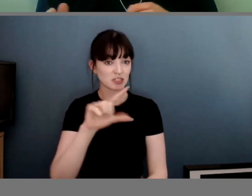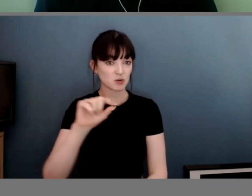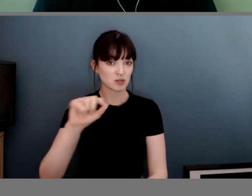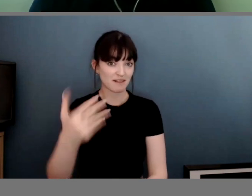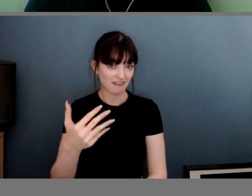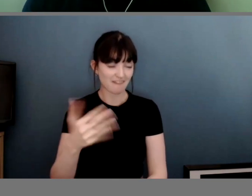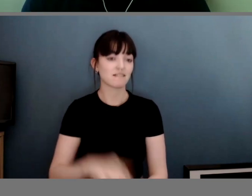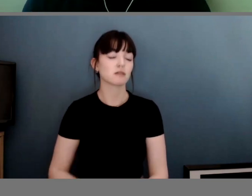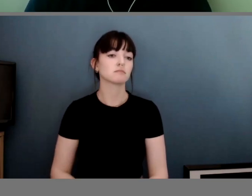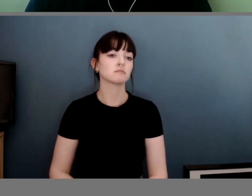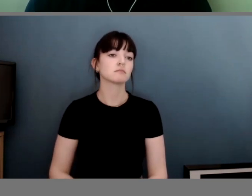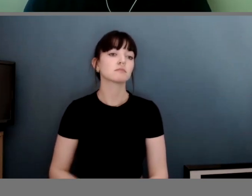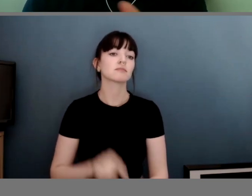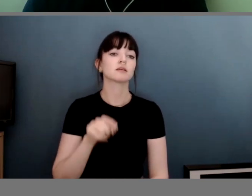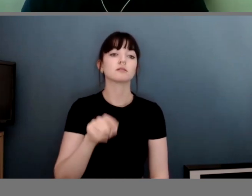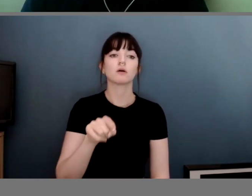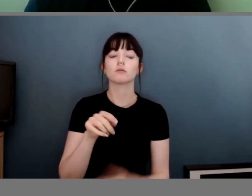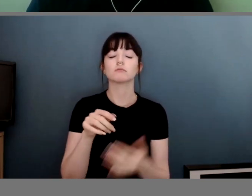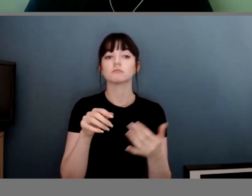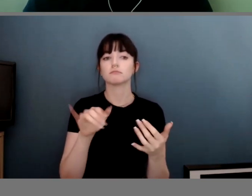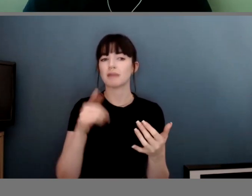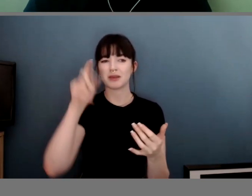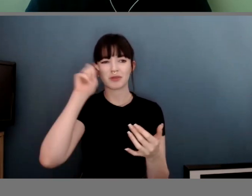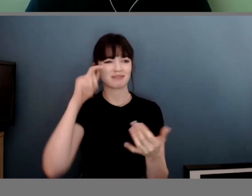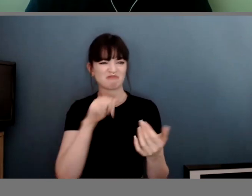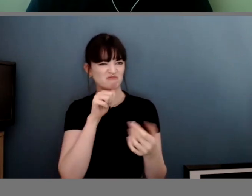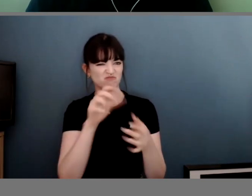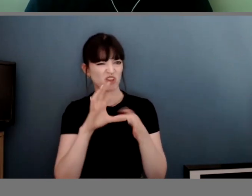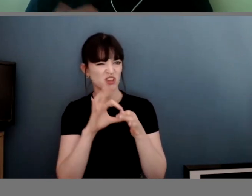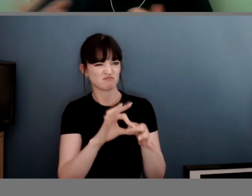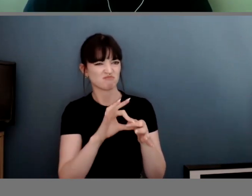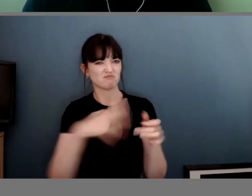doesn't really apply to the built environment but you can see it does where you talk about digital